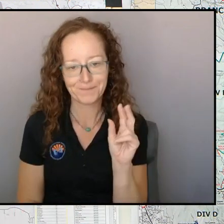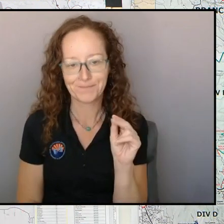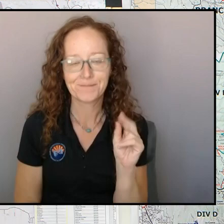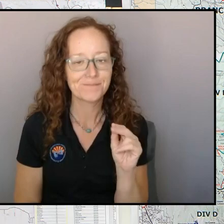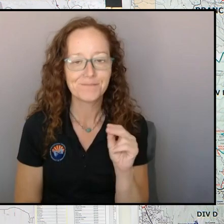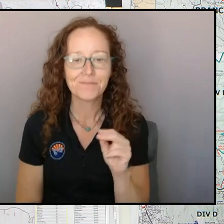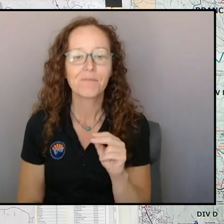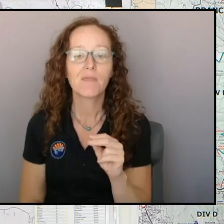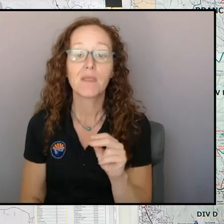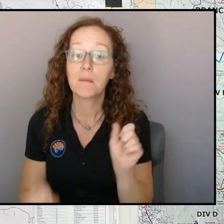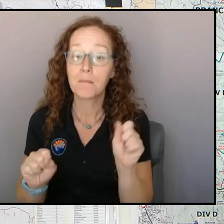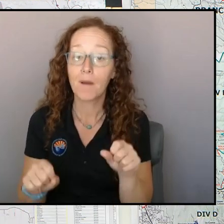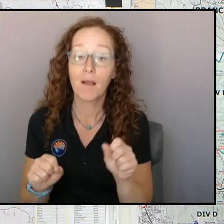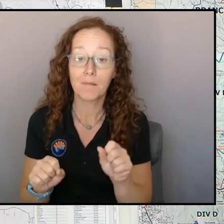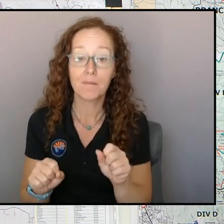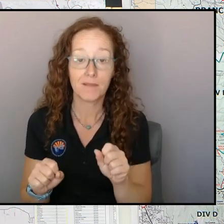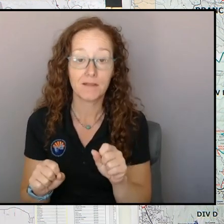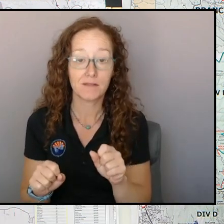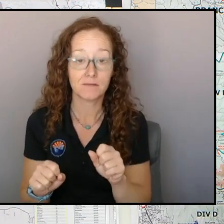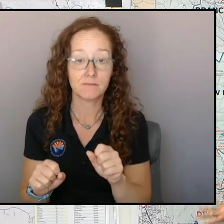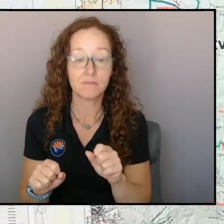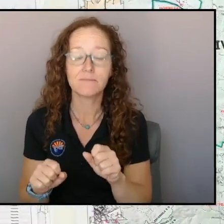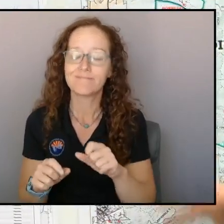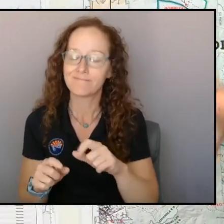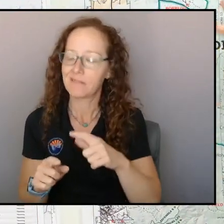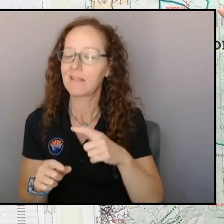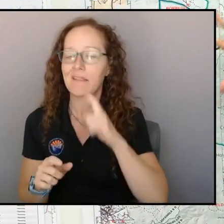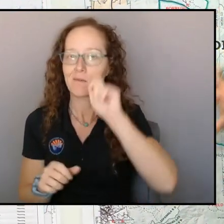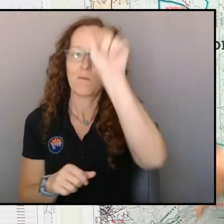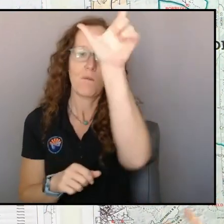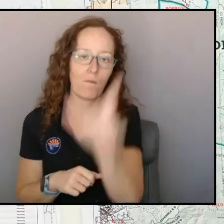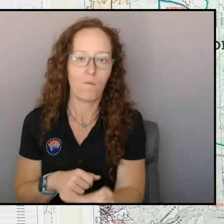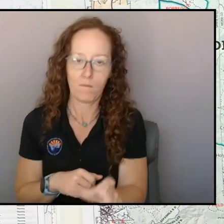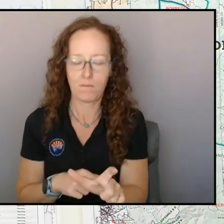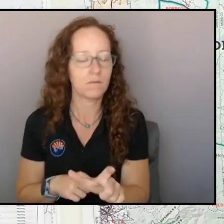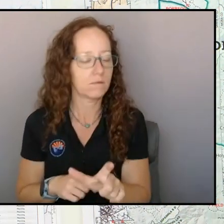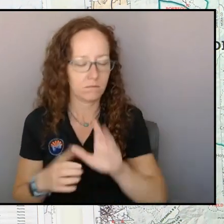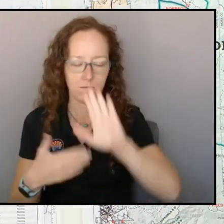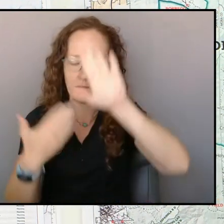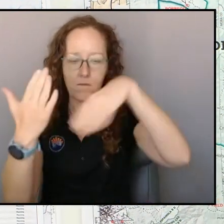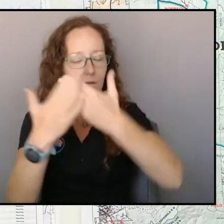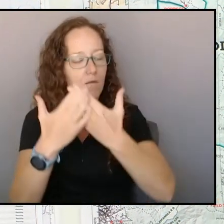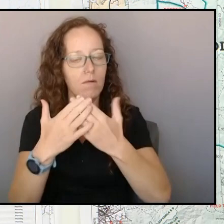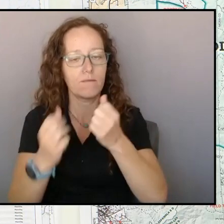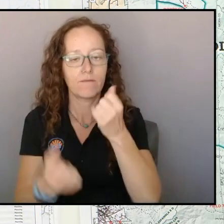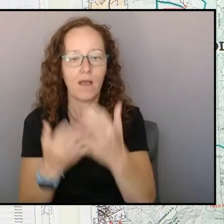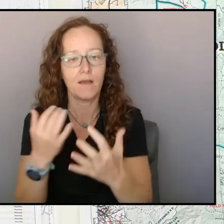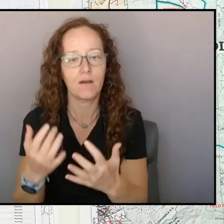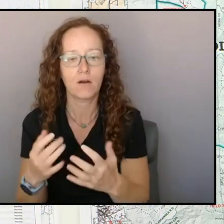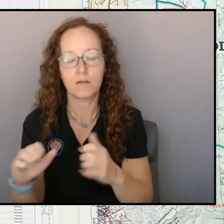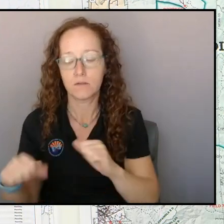for the North Zones as well. We'll get those storms initiating off of the high terrain like they like to do